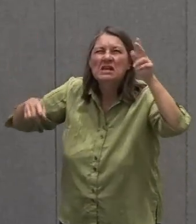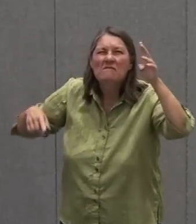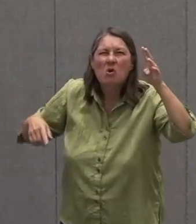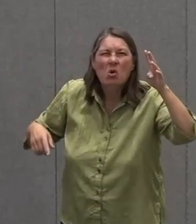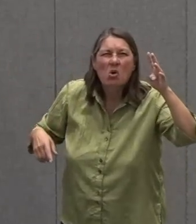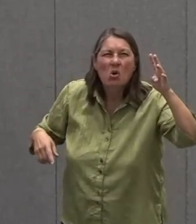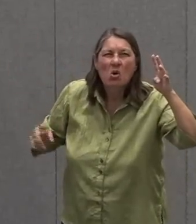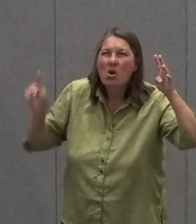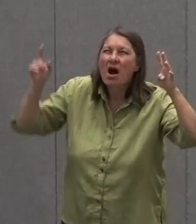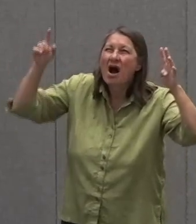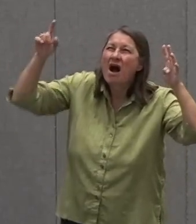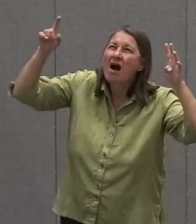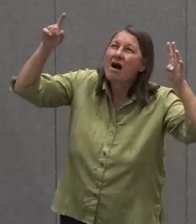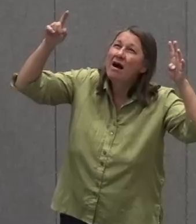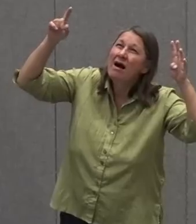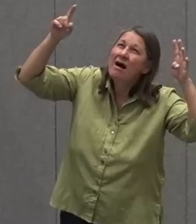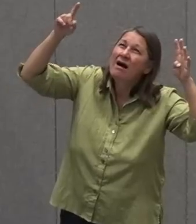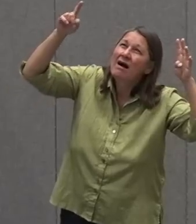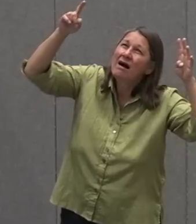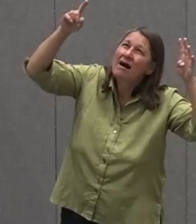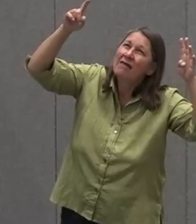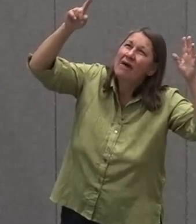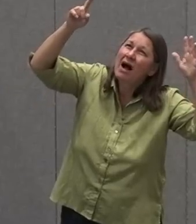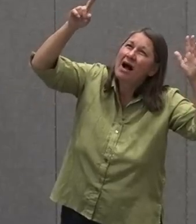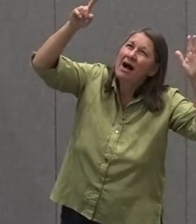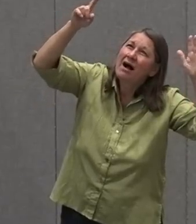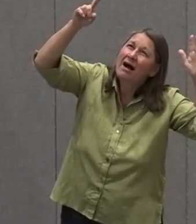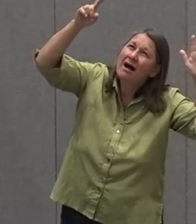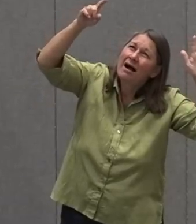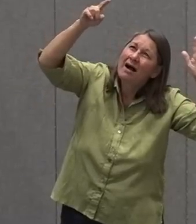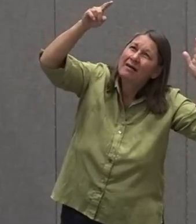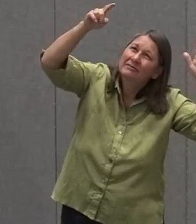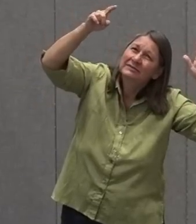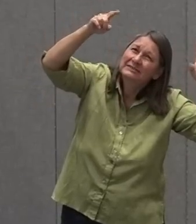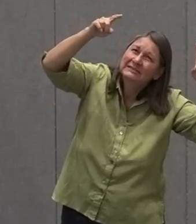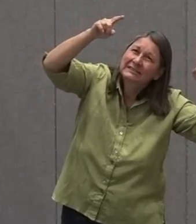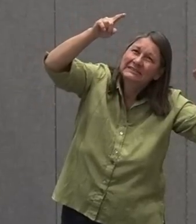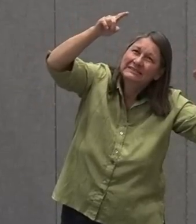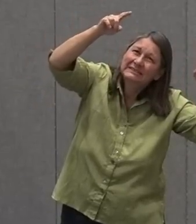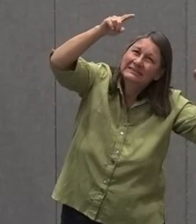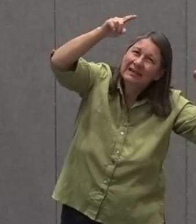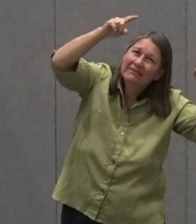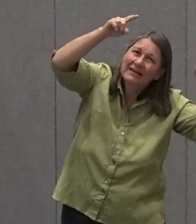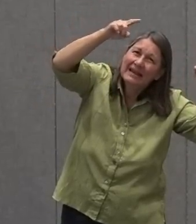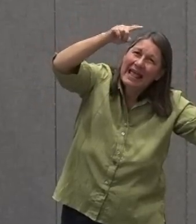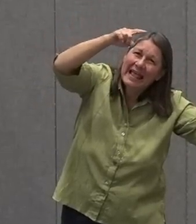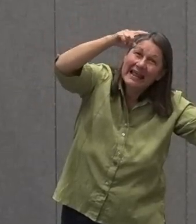The spear rose higher and higher. "Five, six, seven, eight, nine."